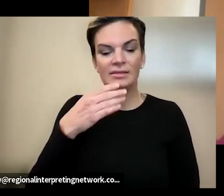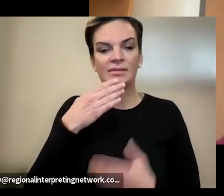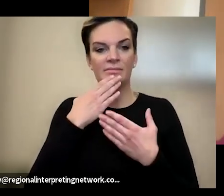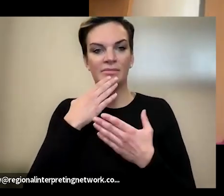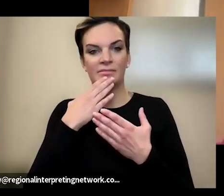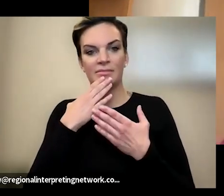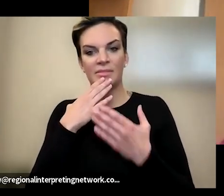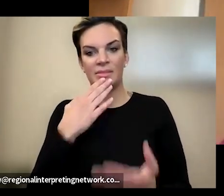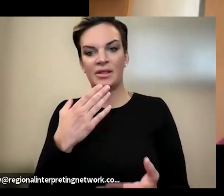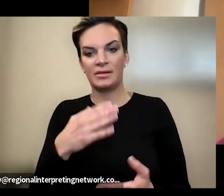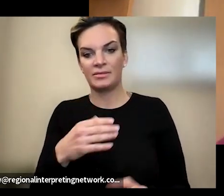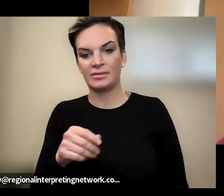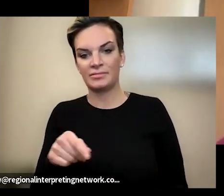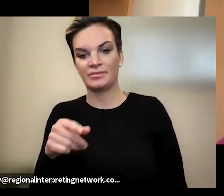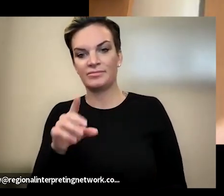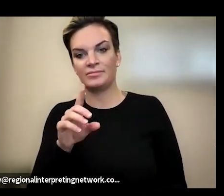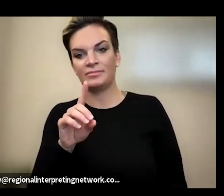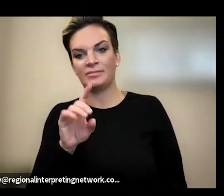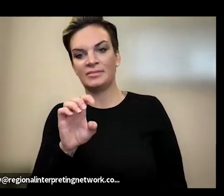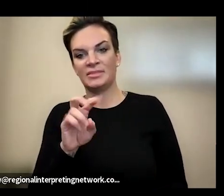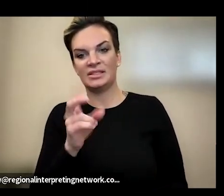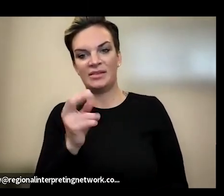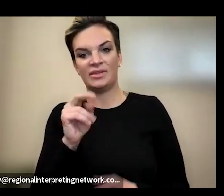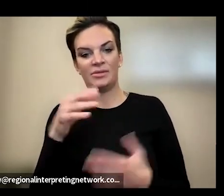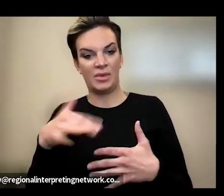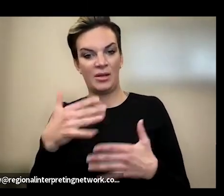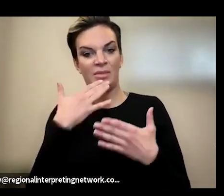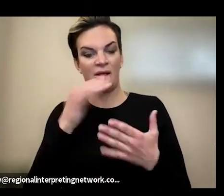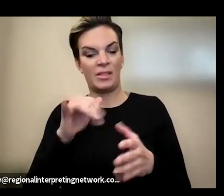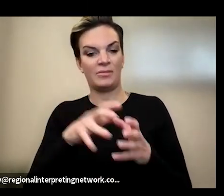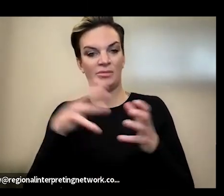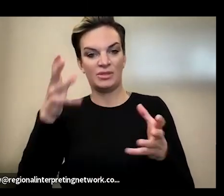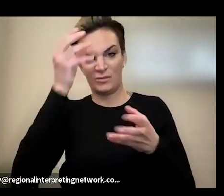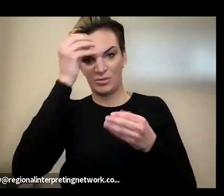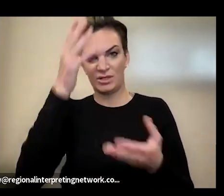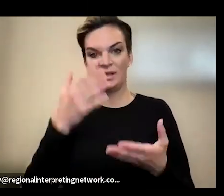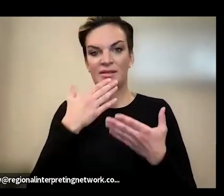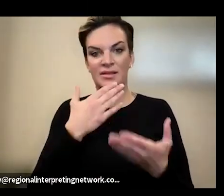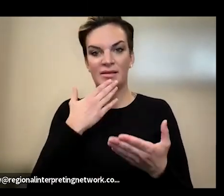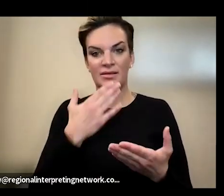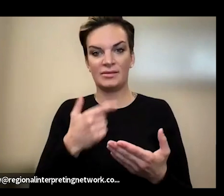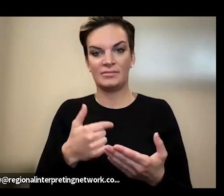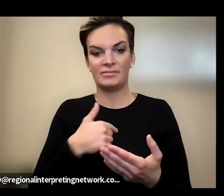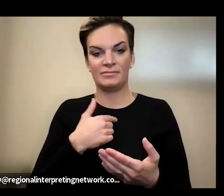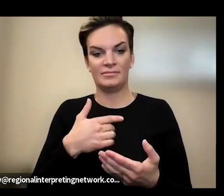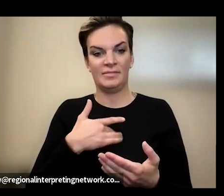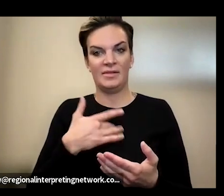Thank you! Oh my gosh, that was so much information. Thank you so much; I feel like everybody brought